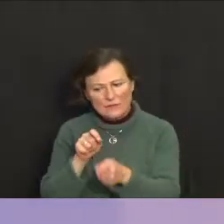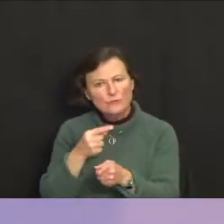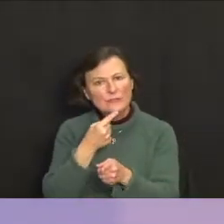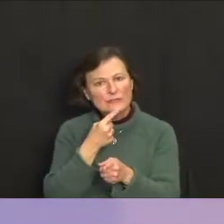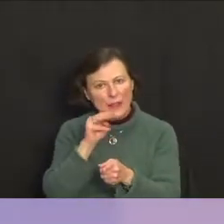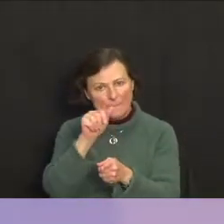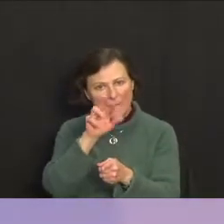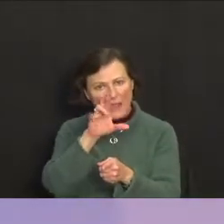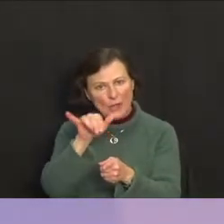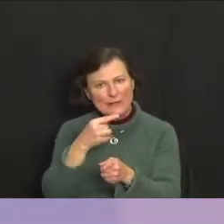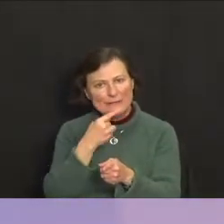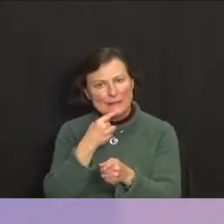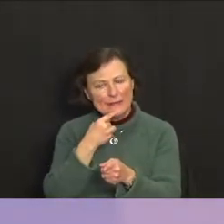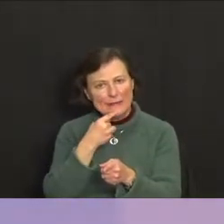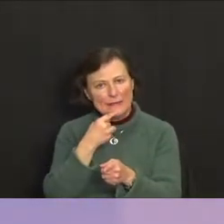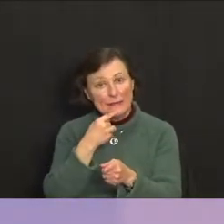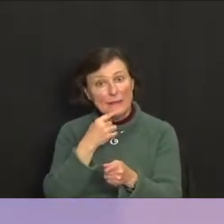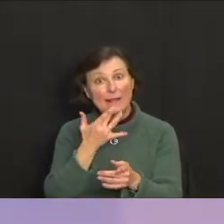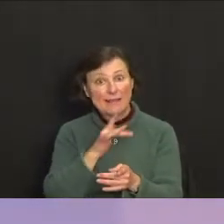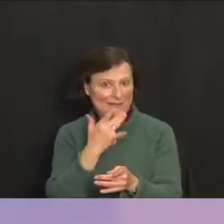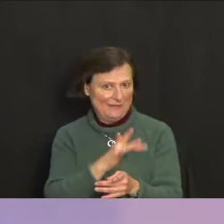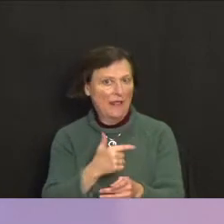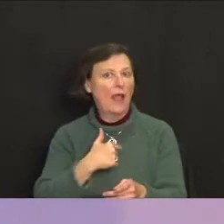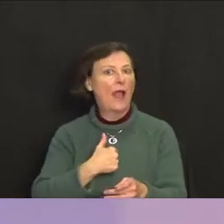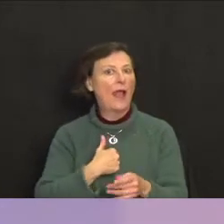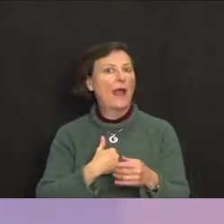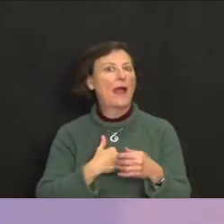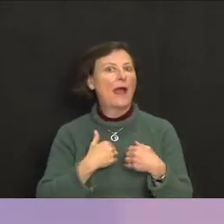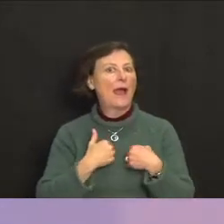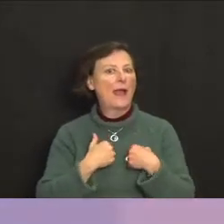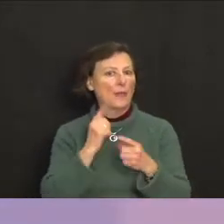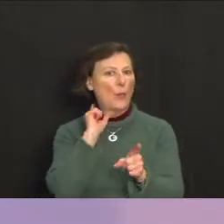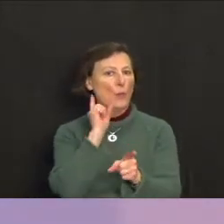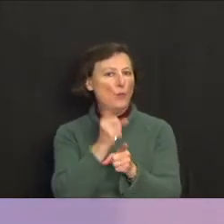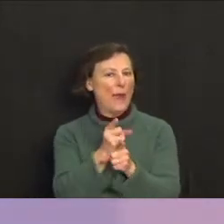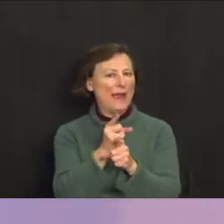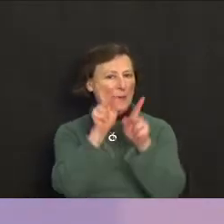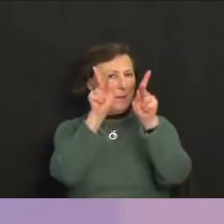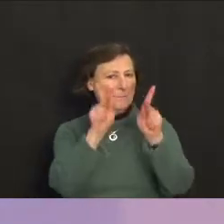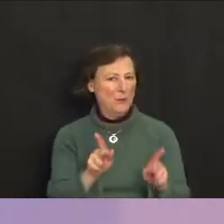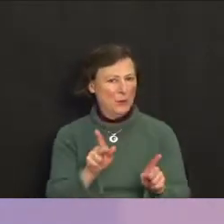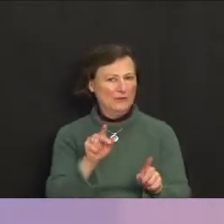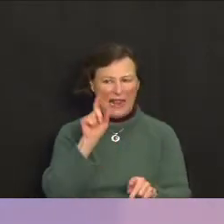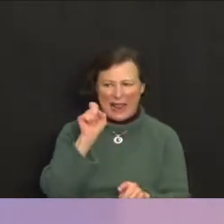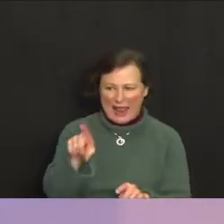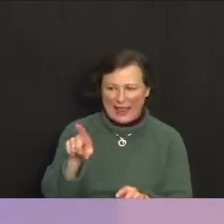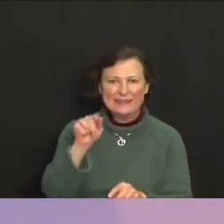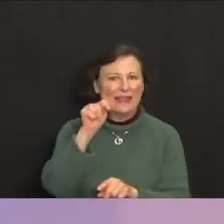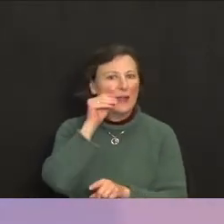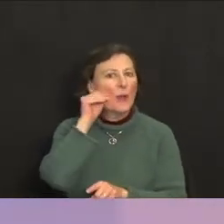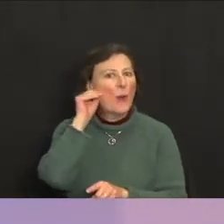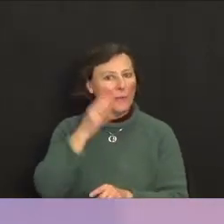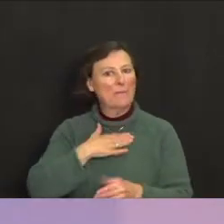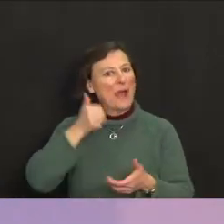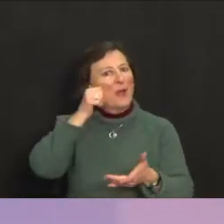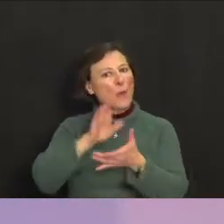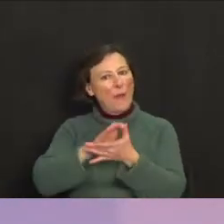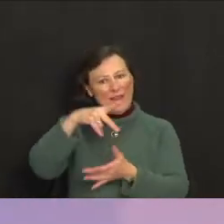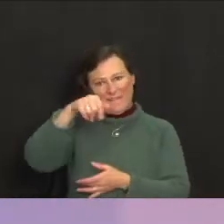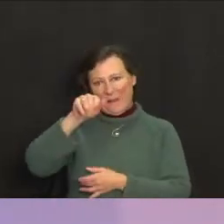Fortunately I had just the right person to ask. Right at home, my wife, Pamela is a professor of